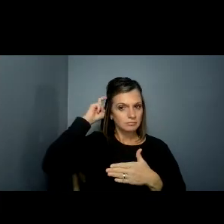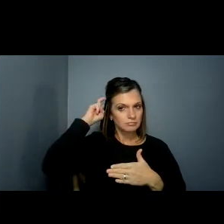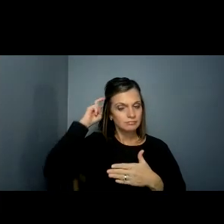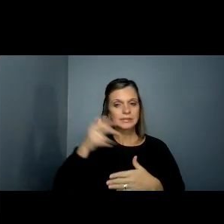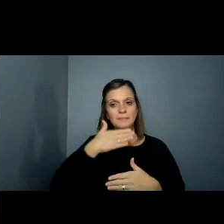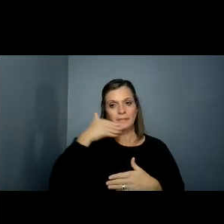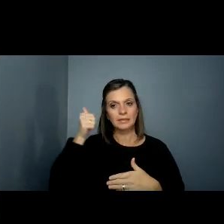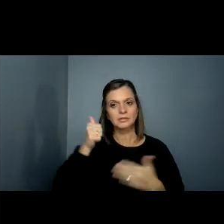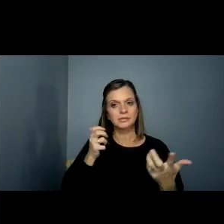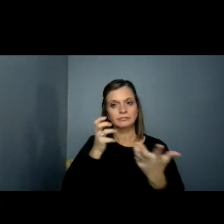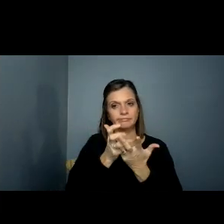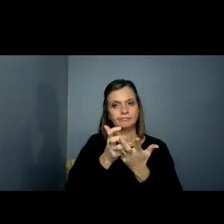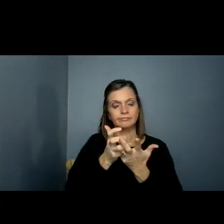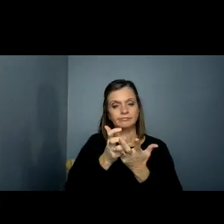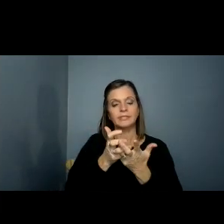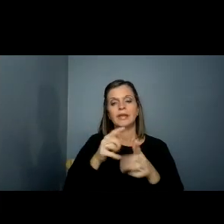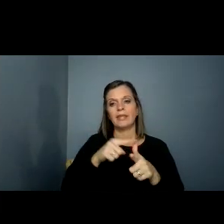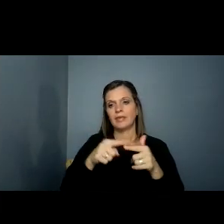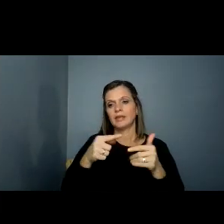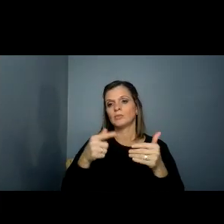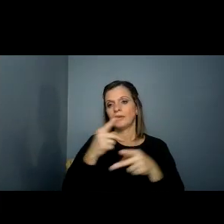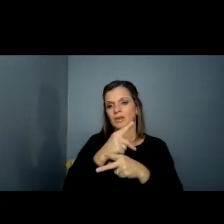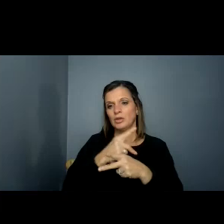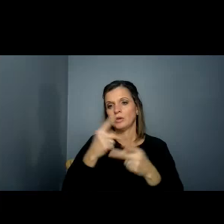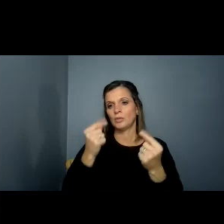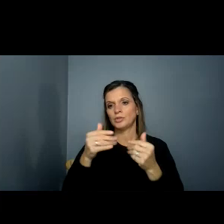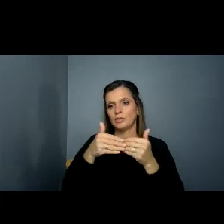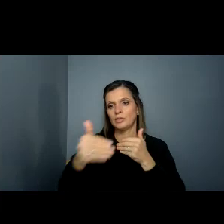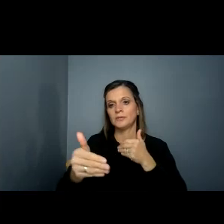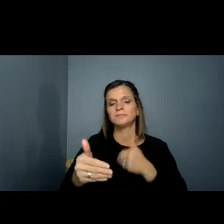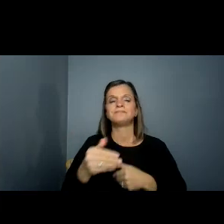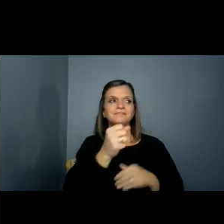And then we we move from there. And that's what they do us. We have to. We have to.